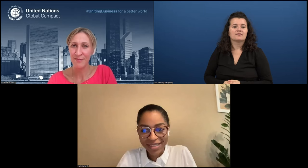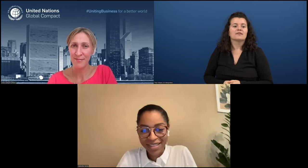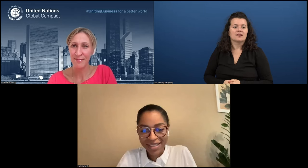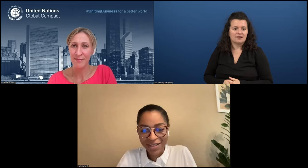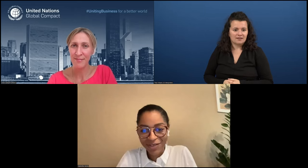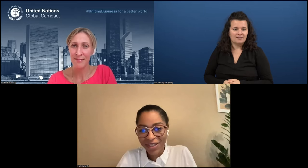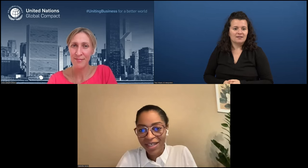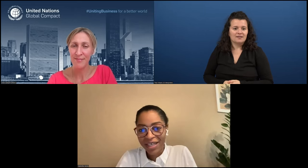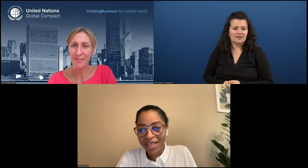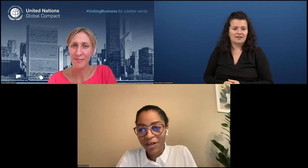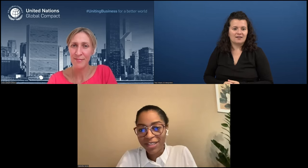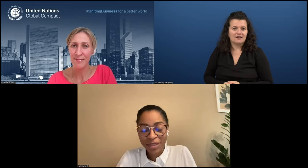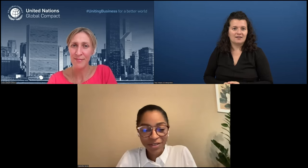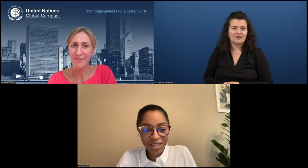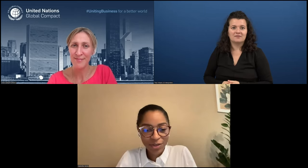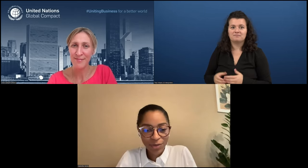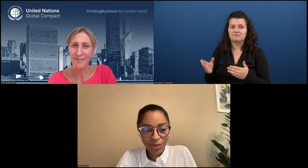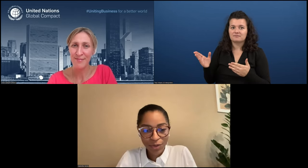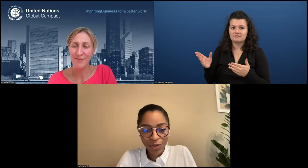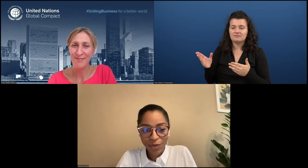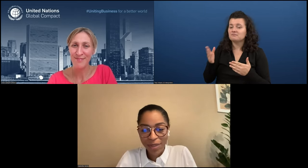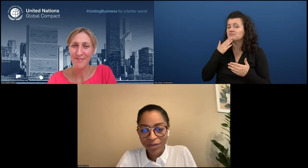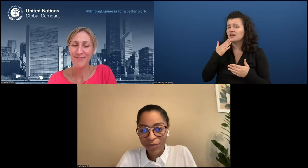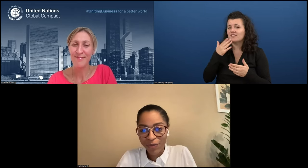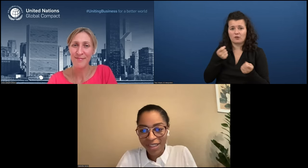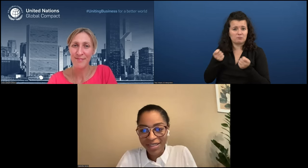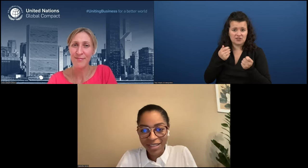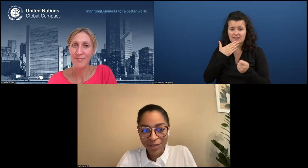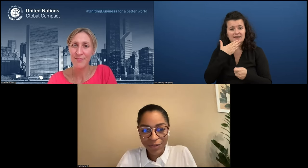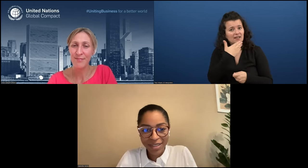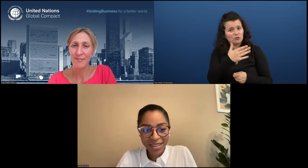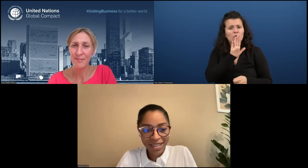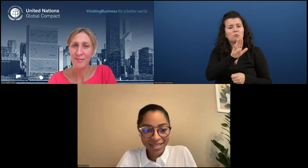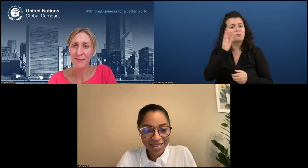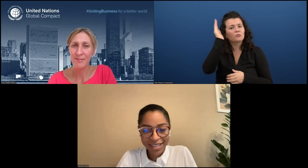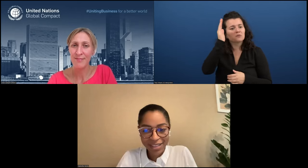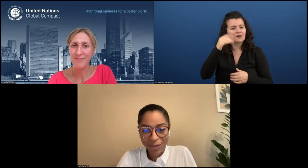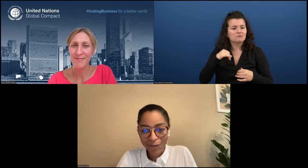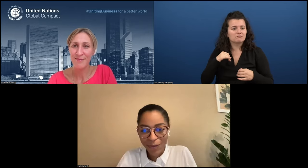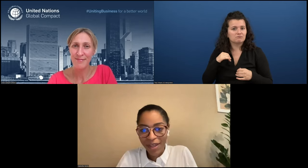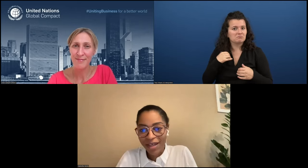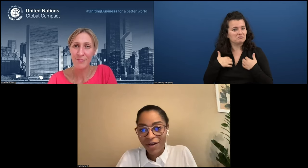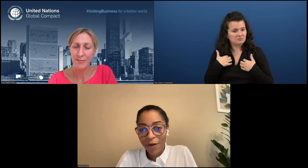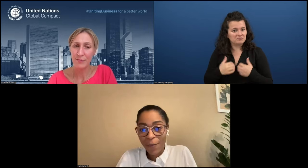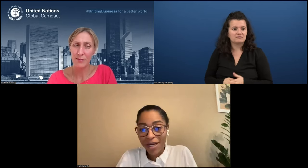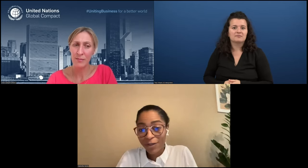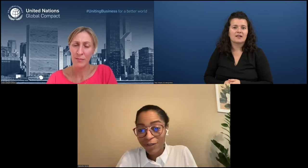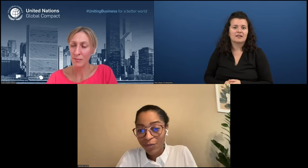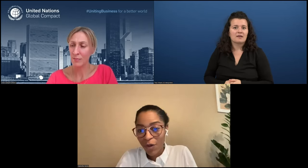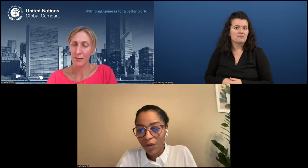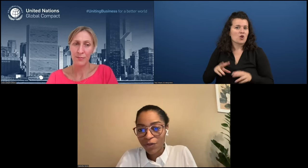the devil so it hasn't it hasn't said presentation, shoulder back to the National ZR 16 is a local